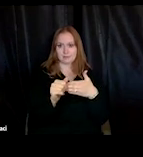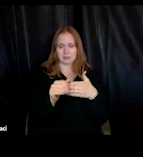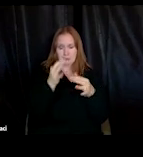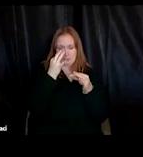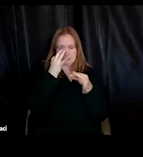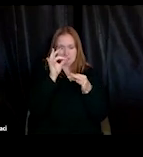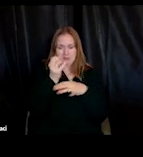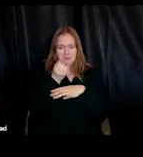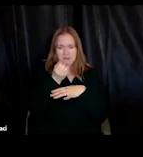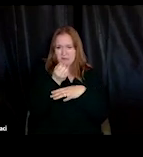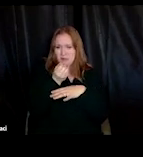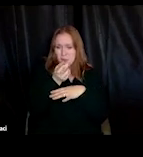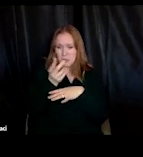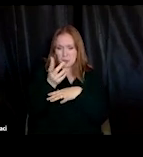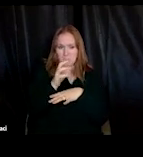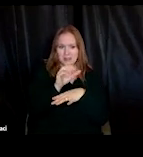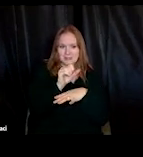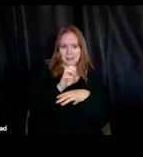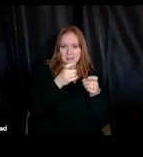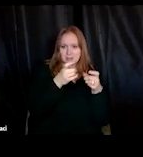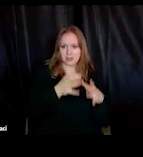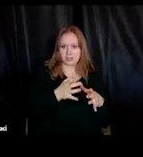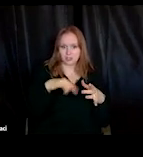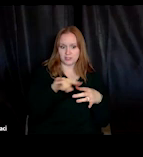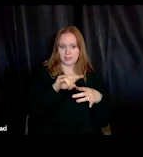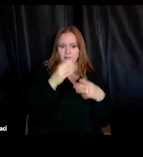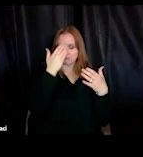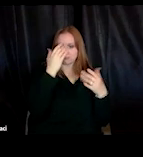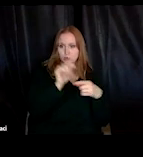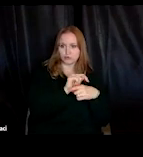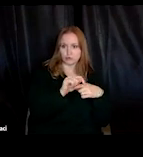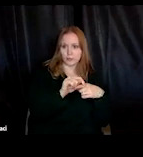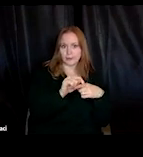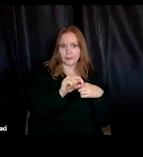that were trained and active in SOAR, which, of course,